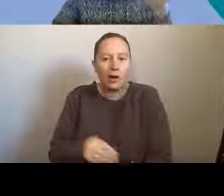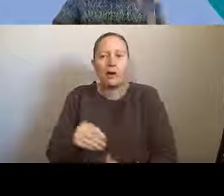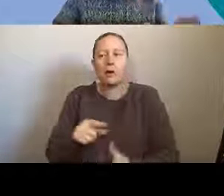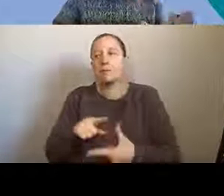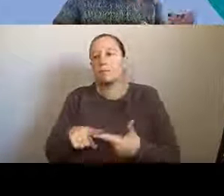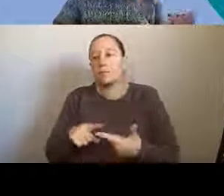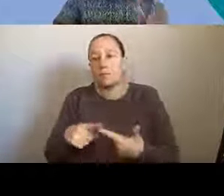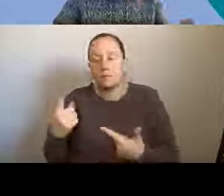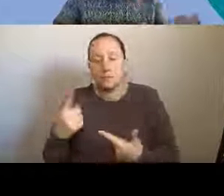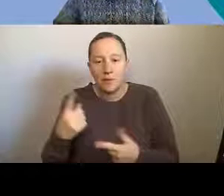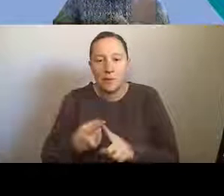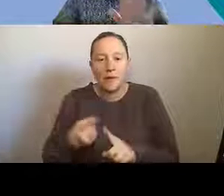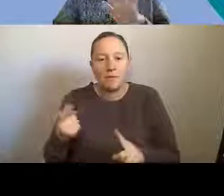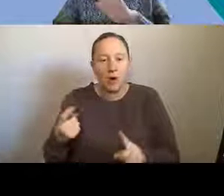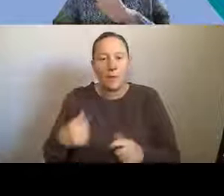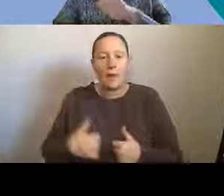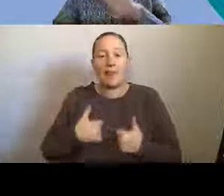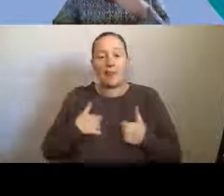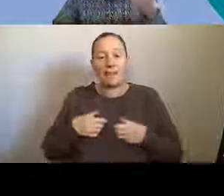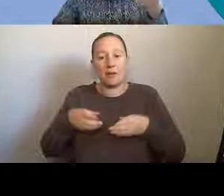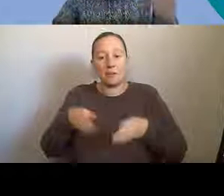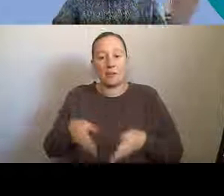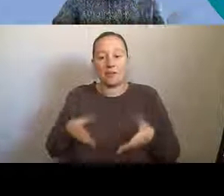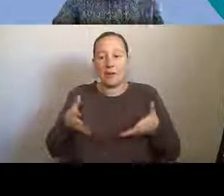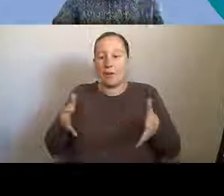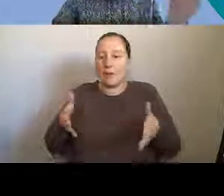That's all you have, you're not actually going to go out